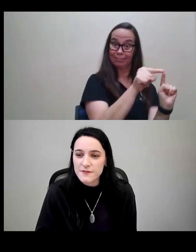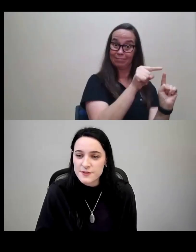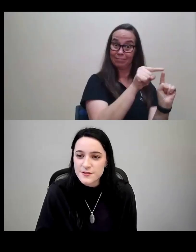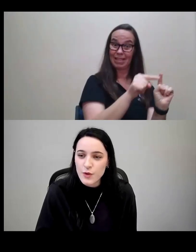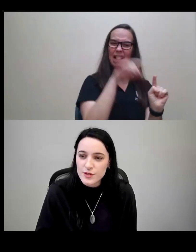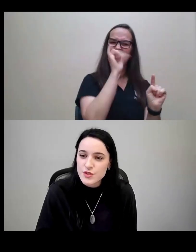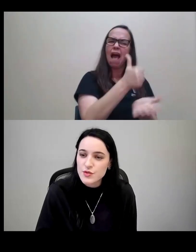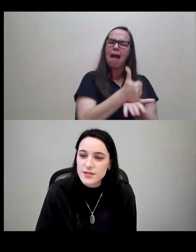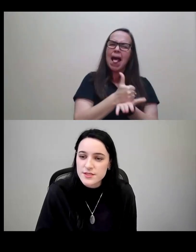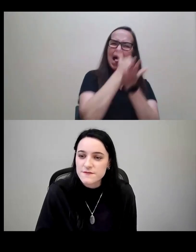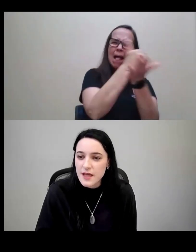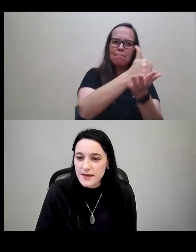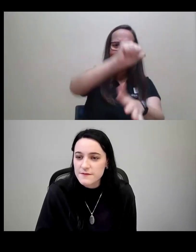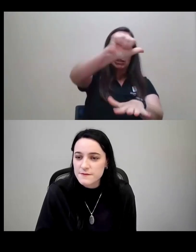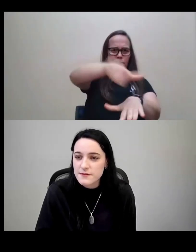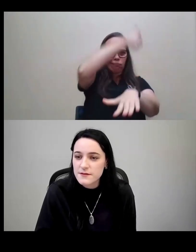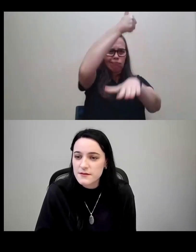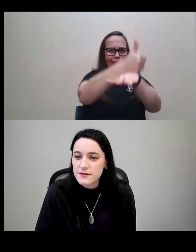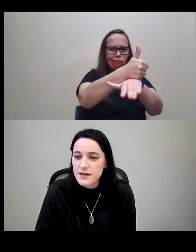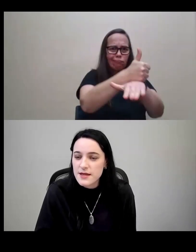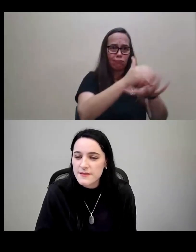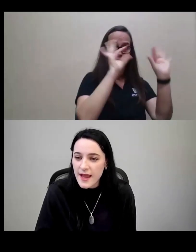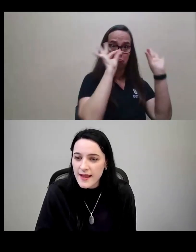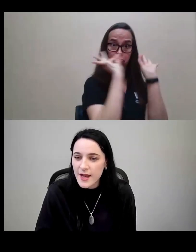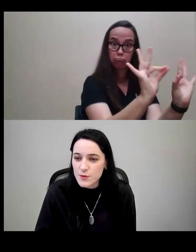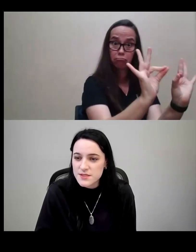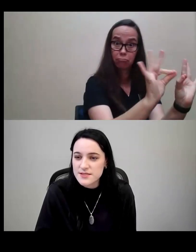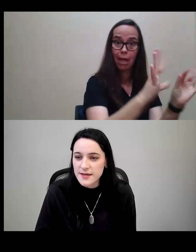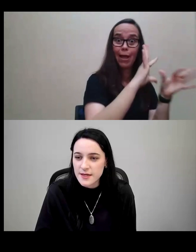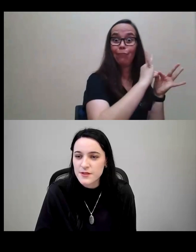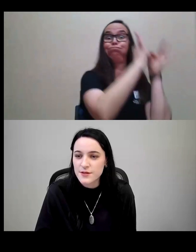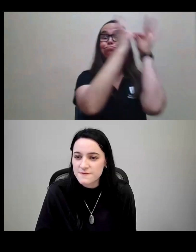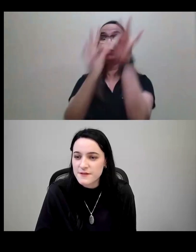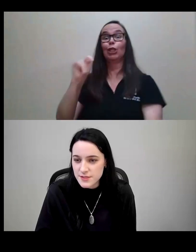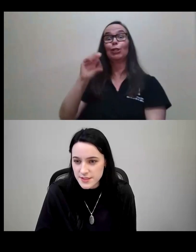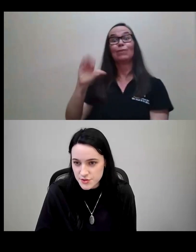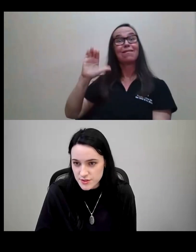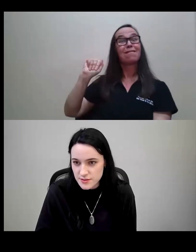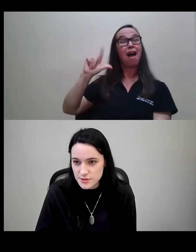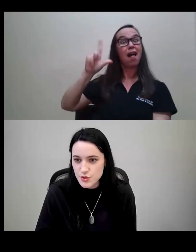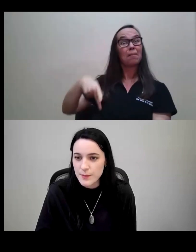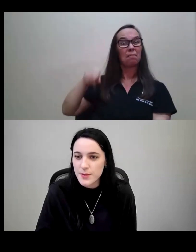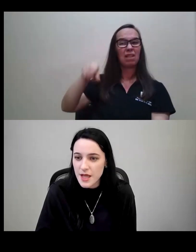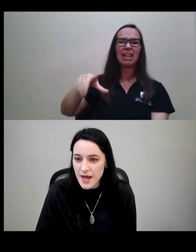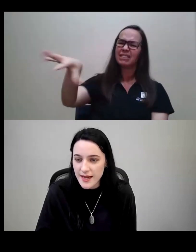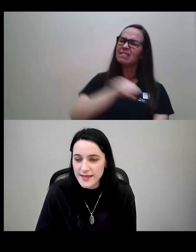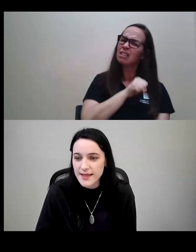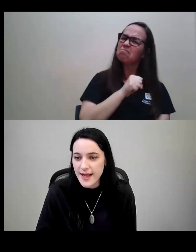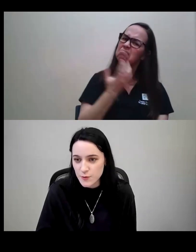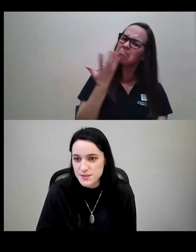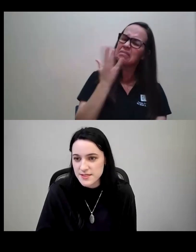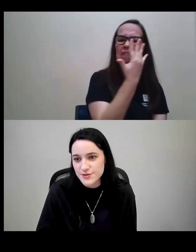at the first one or two years of life. That helps set up the good foundation to apply CALP